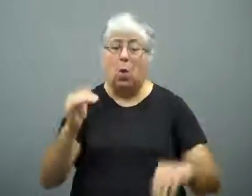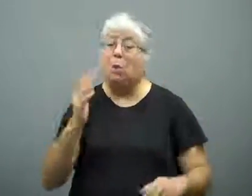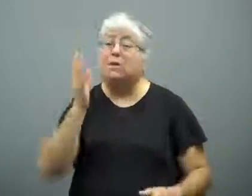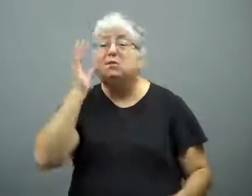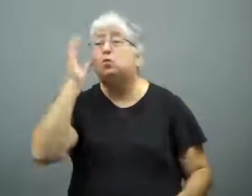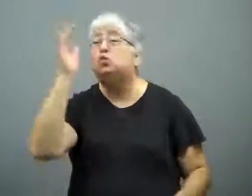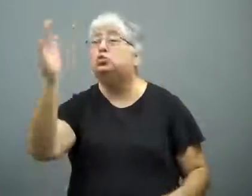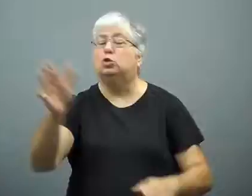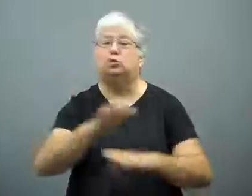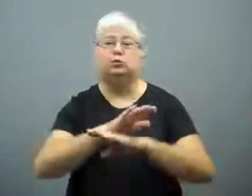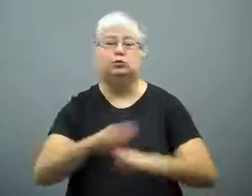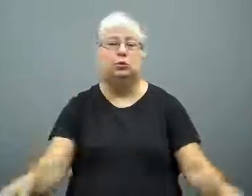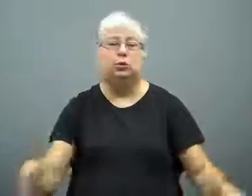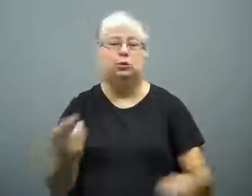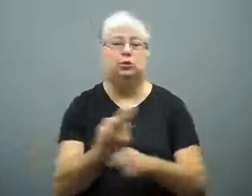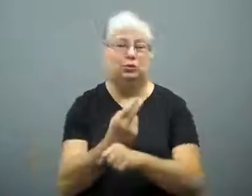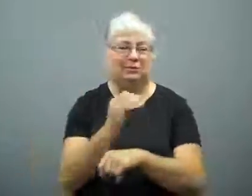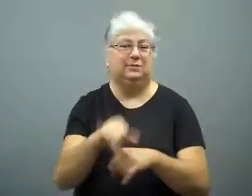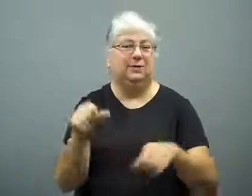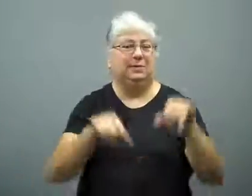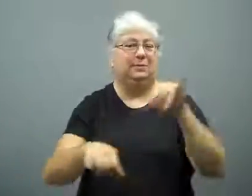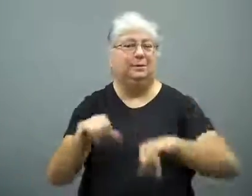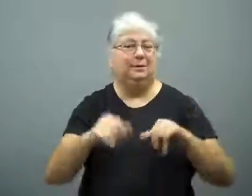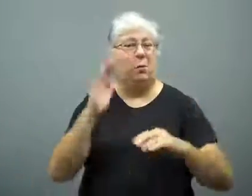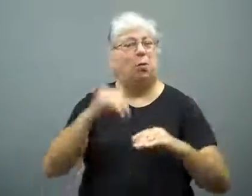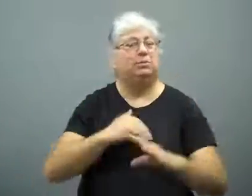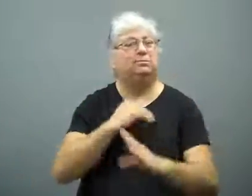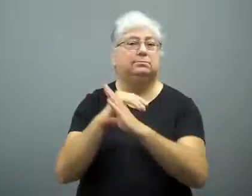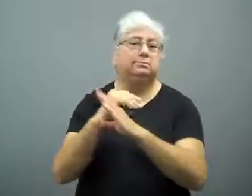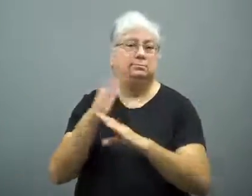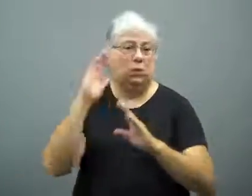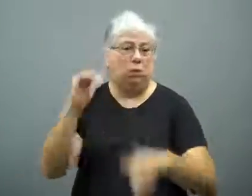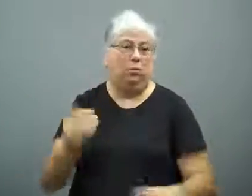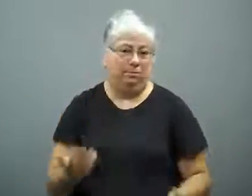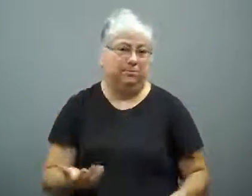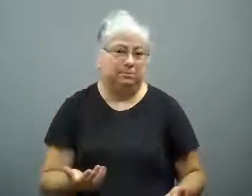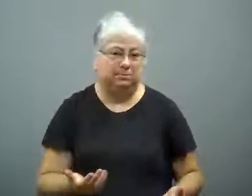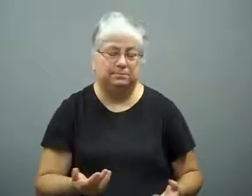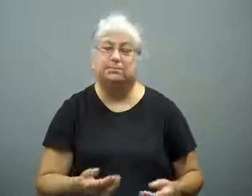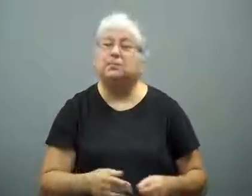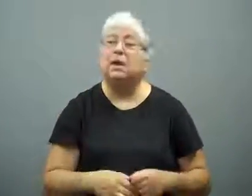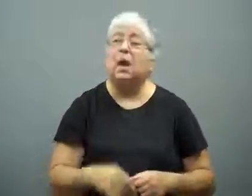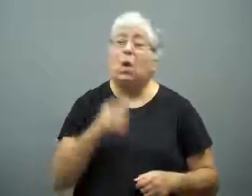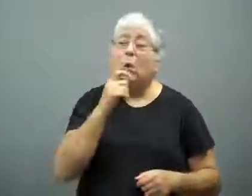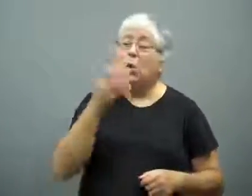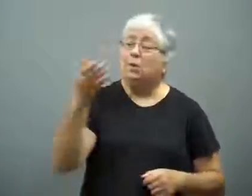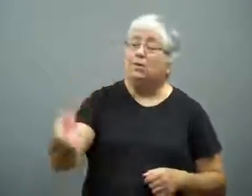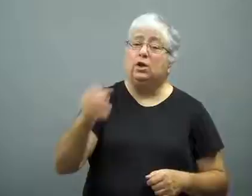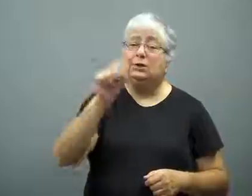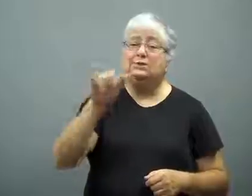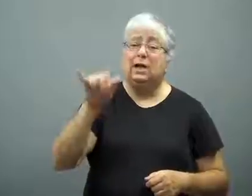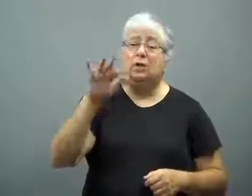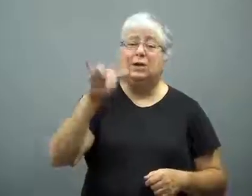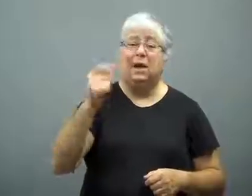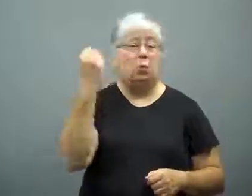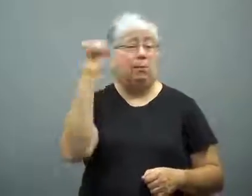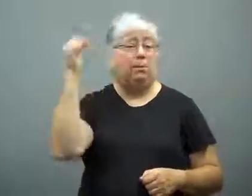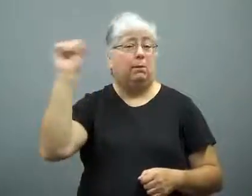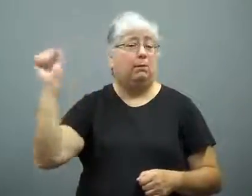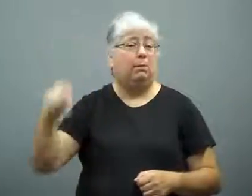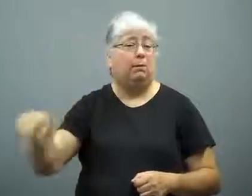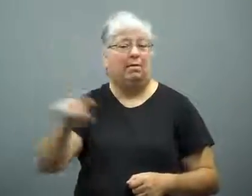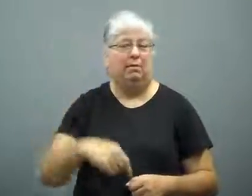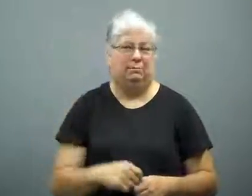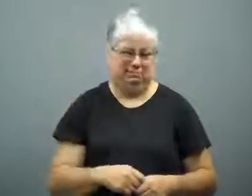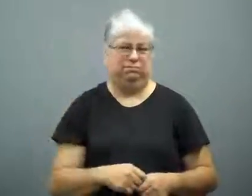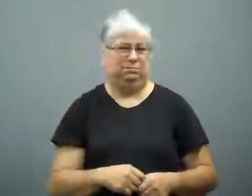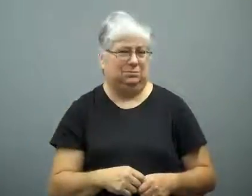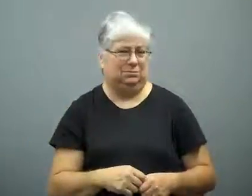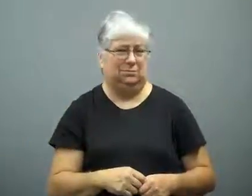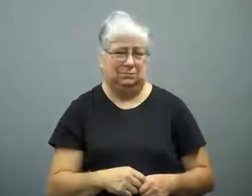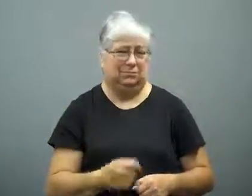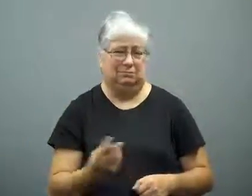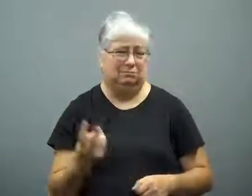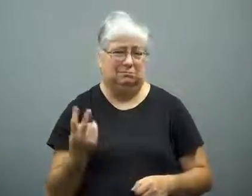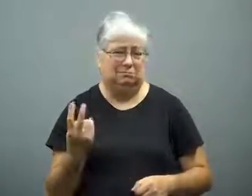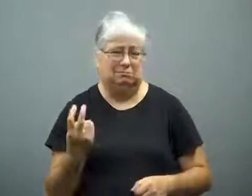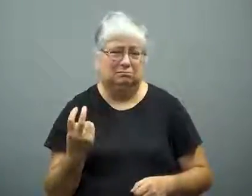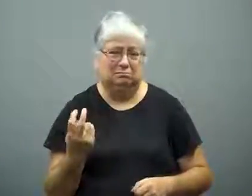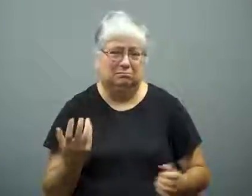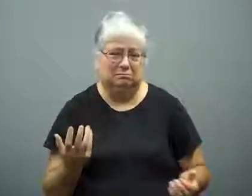He hoped it would prevent future use of chemical weapons.